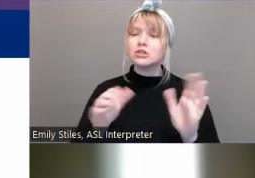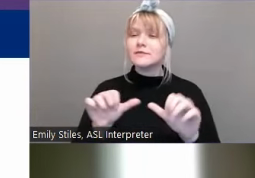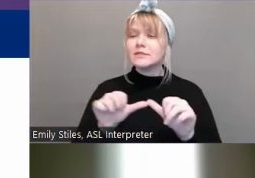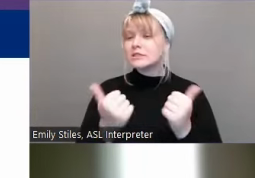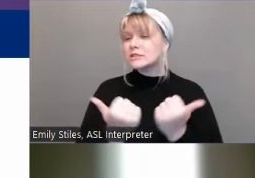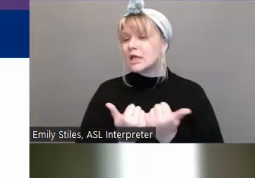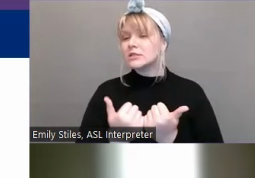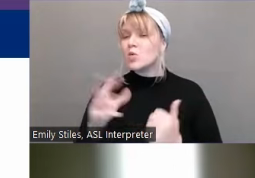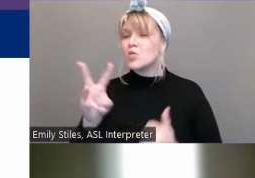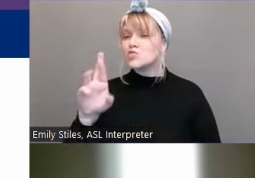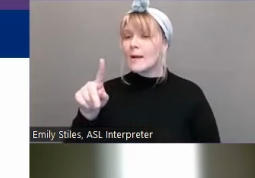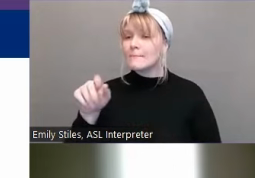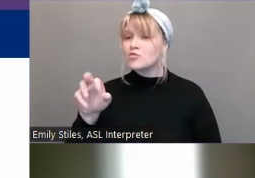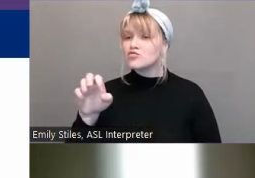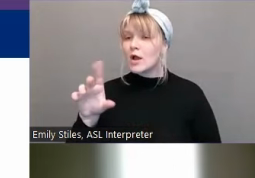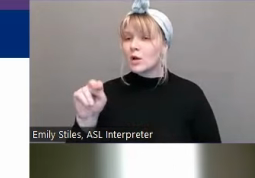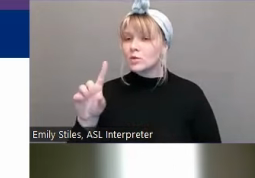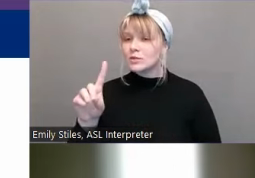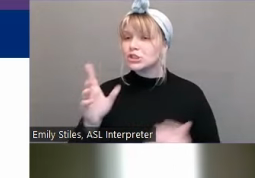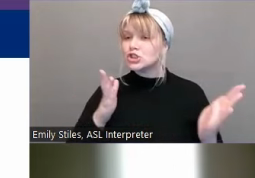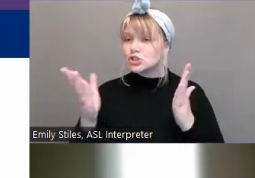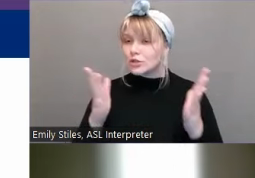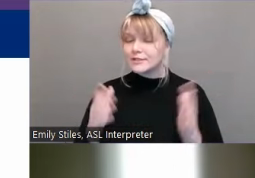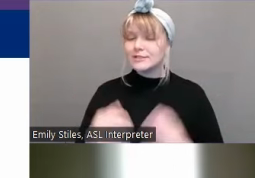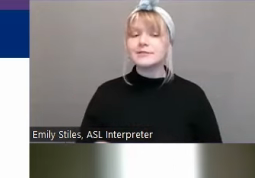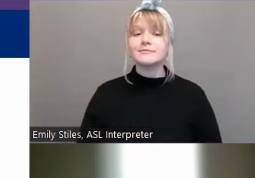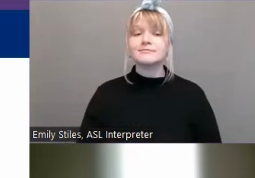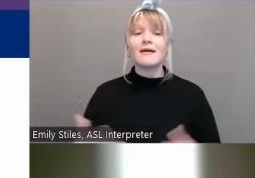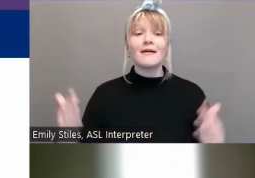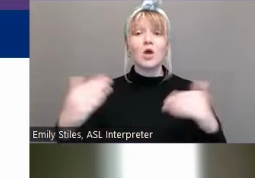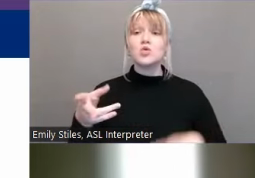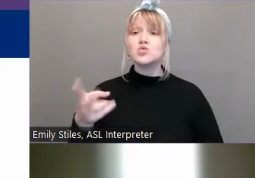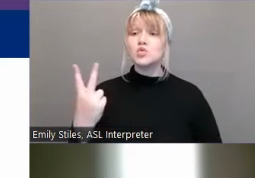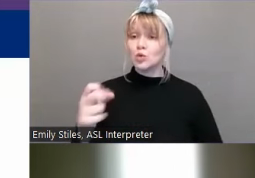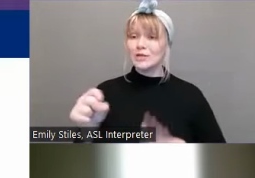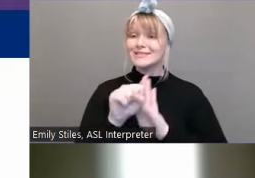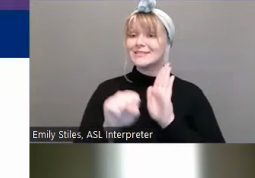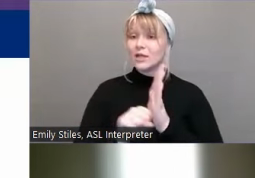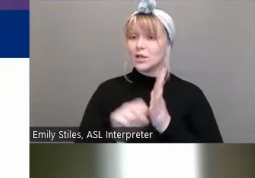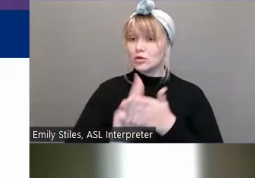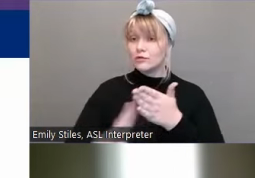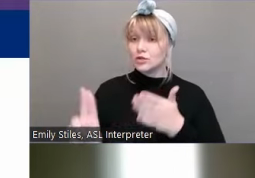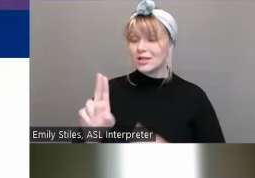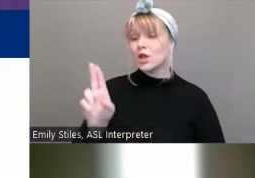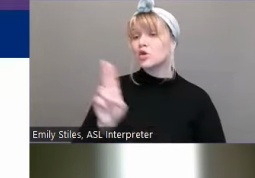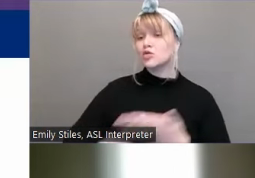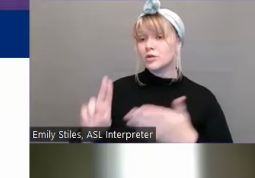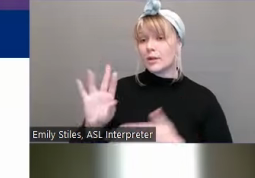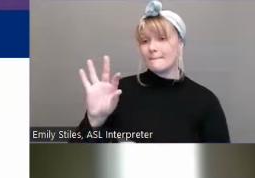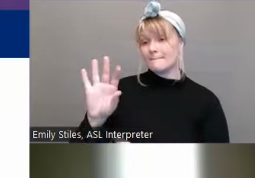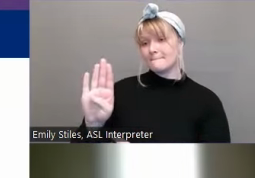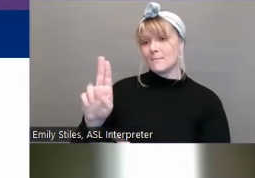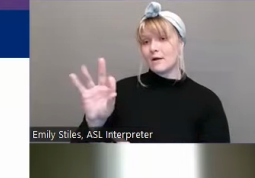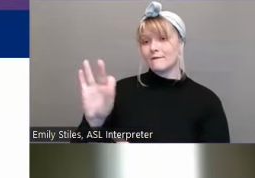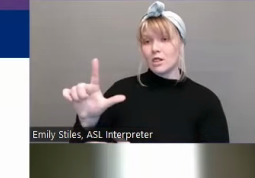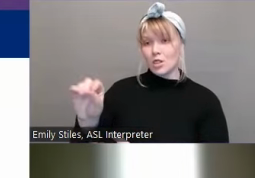Two are state universities. So, our center at the University of Buffalo and SUNY Plattsburg, for those of you have been way up north.